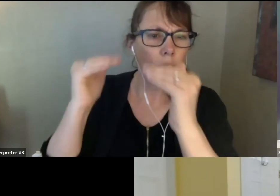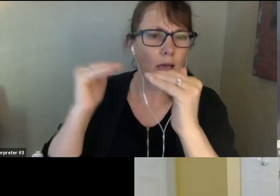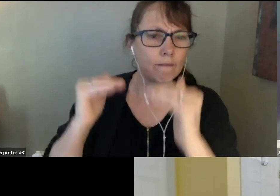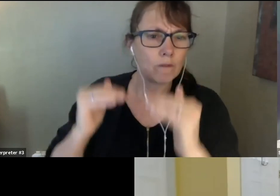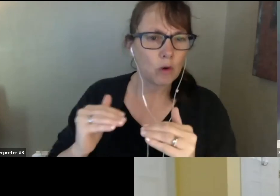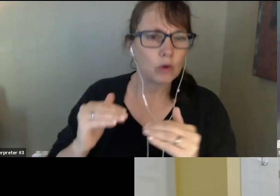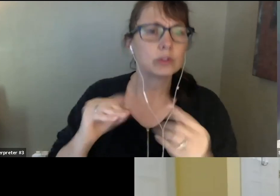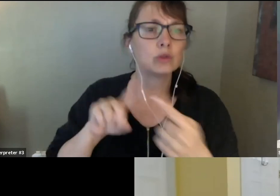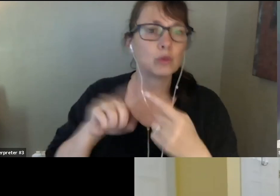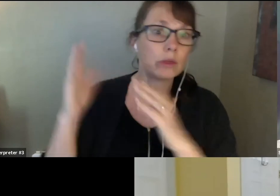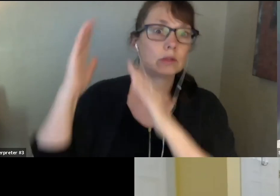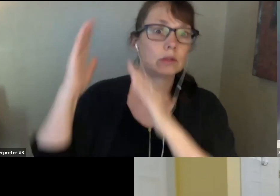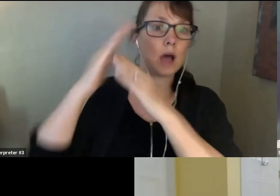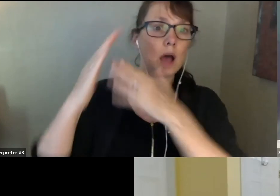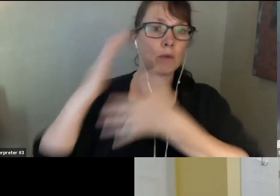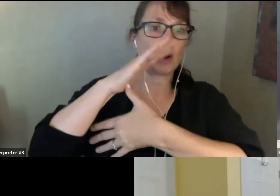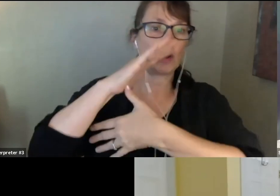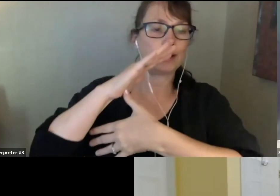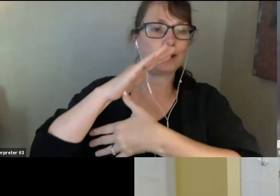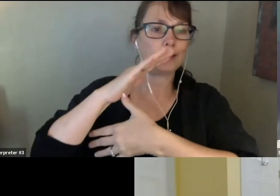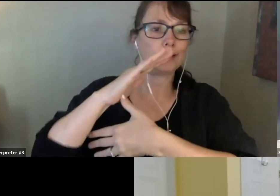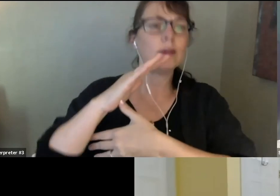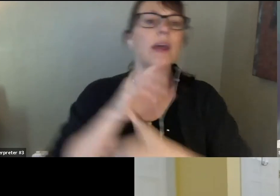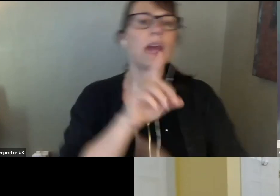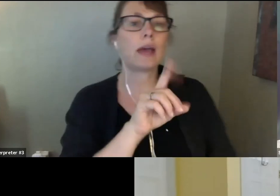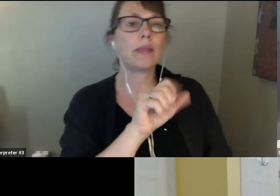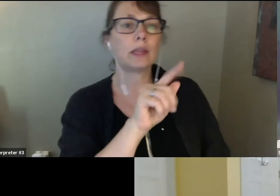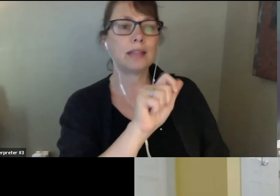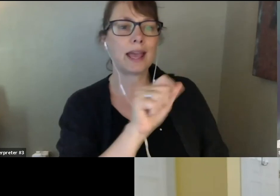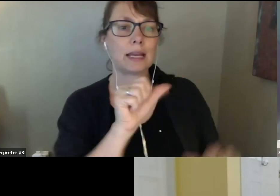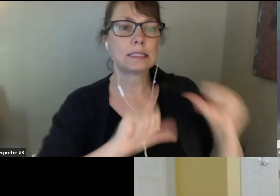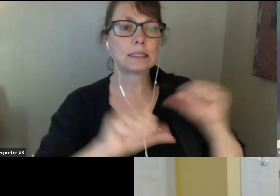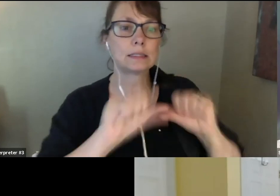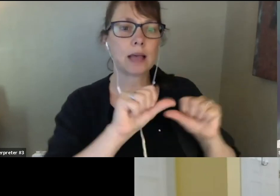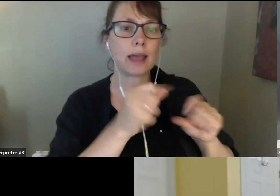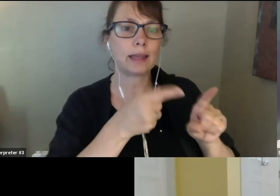and the Data Science panel is using the Delphi method to come up with priorities right now.